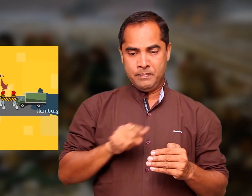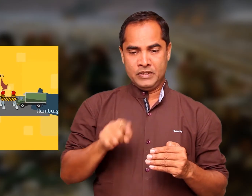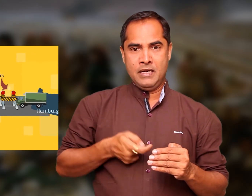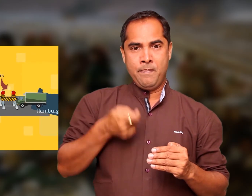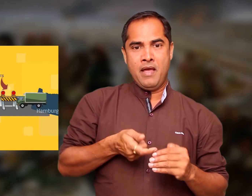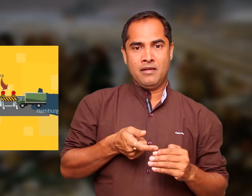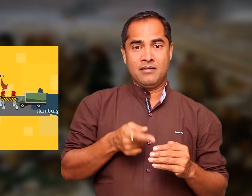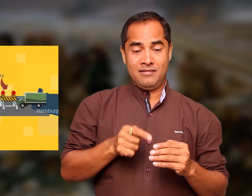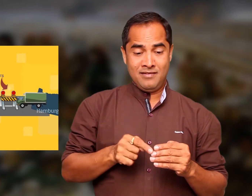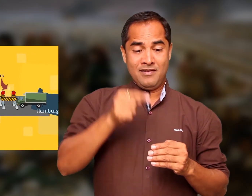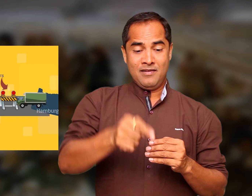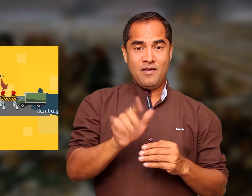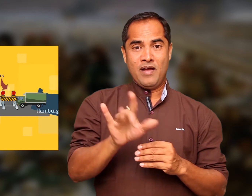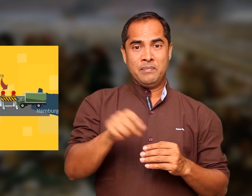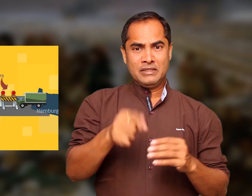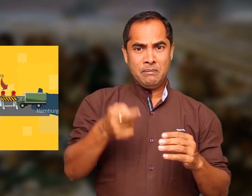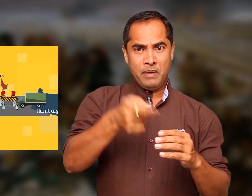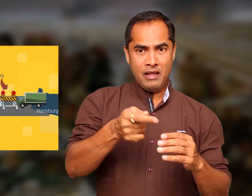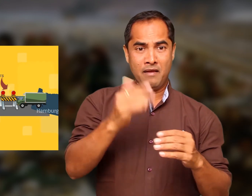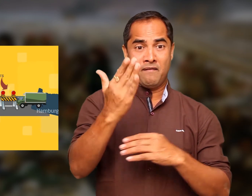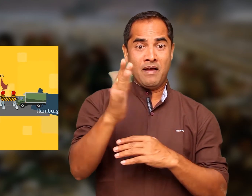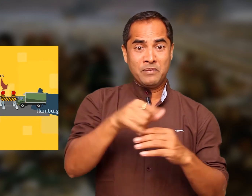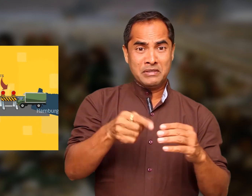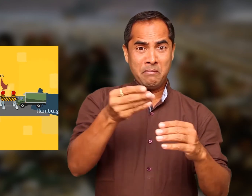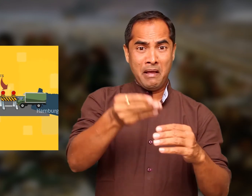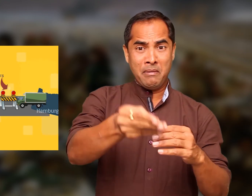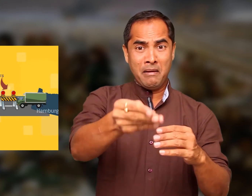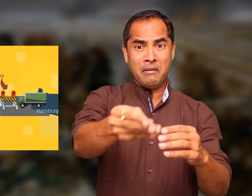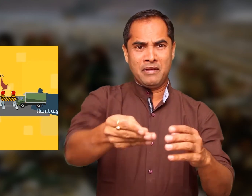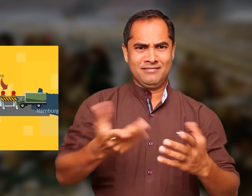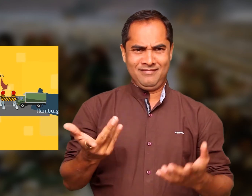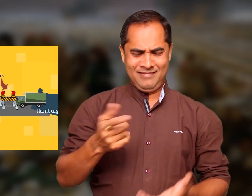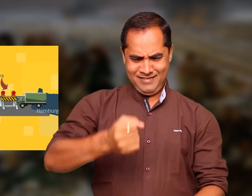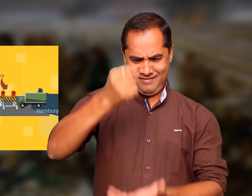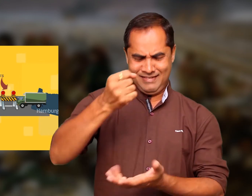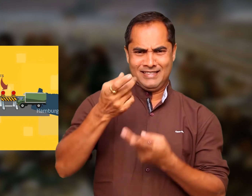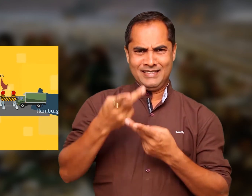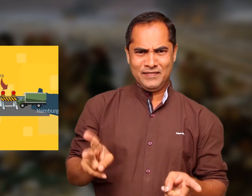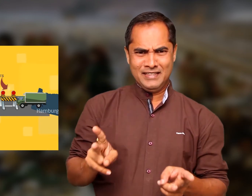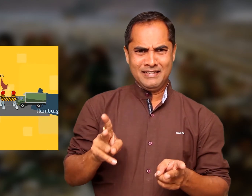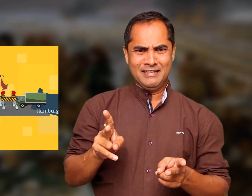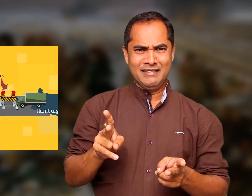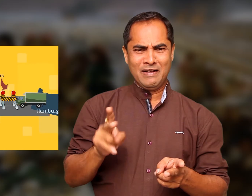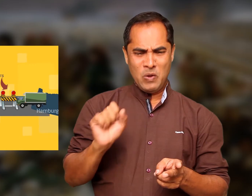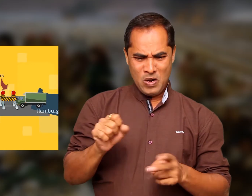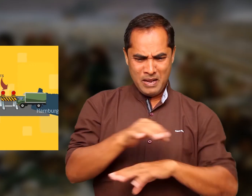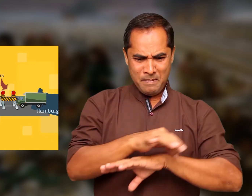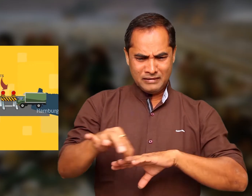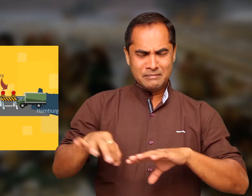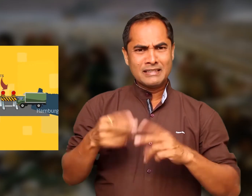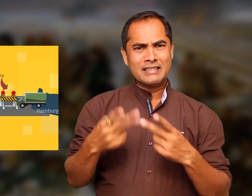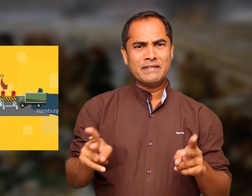barrier, about 5% of custom duty to be paid because the currency and weights